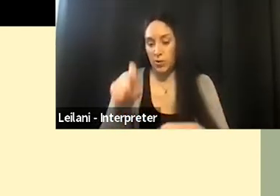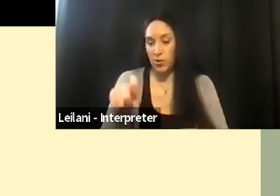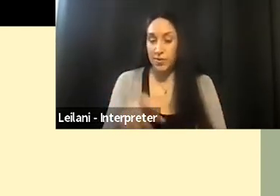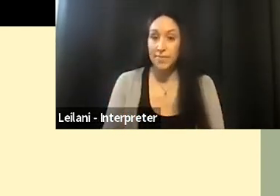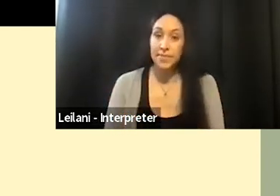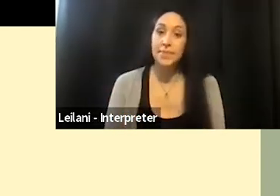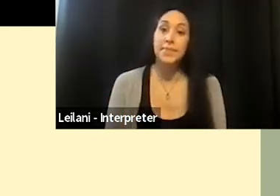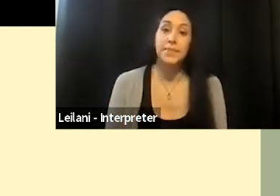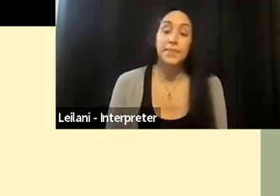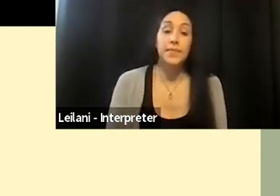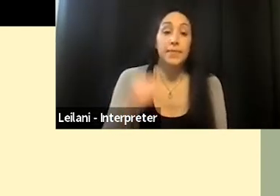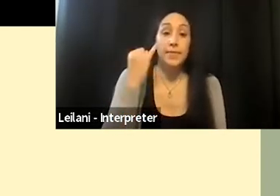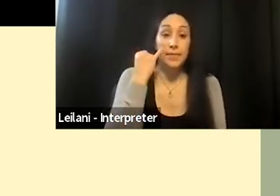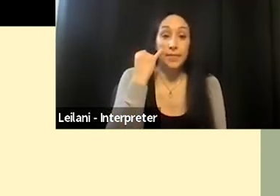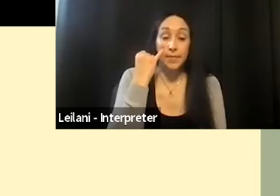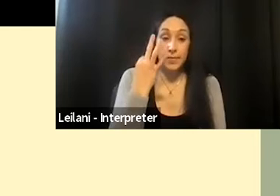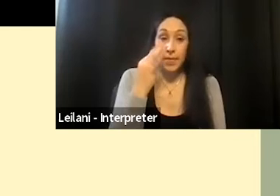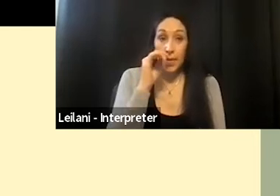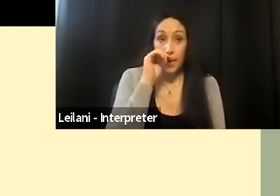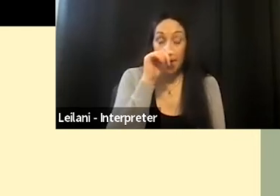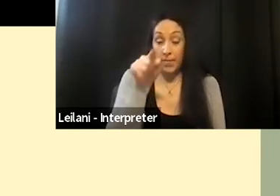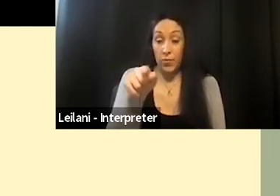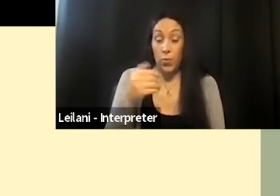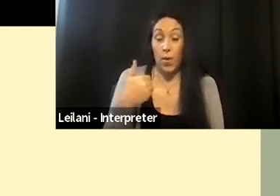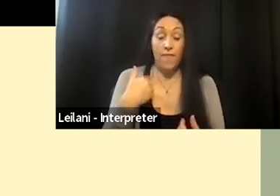If you are connecting from a cell phone, this looks slightly different.